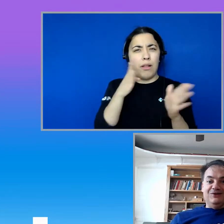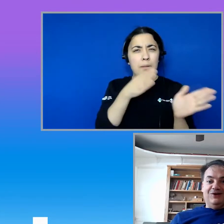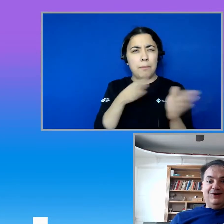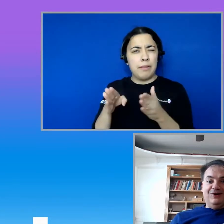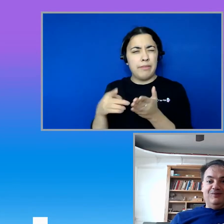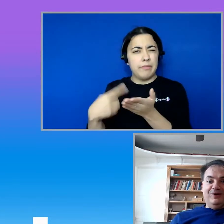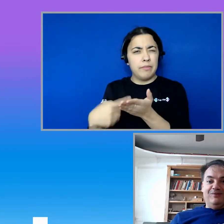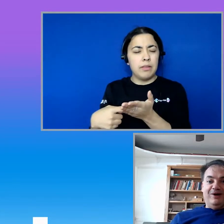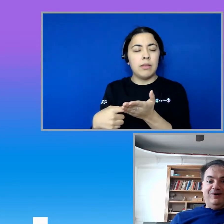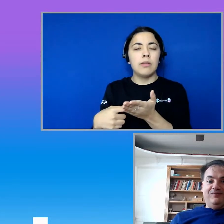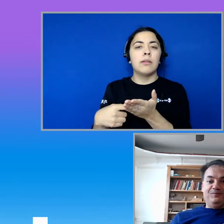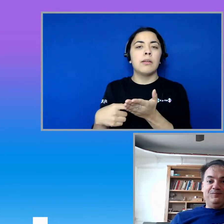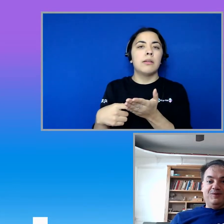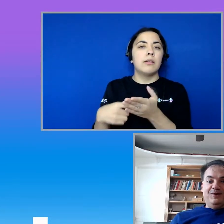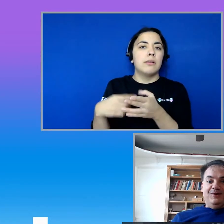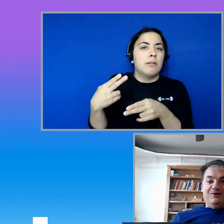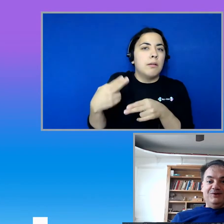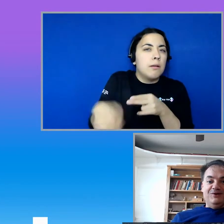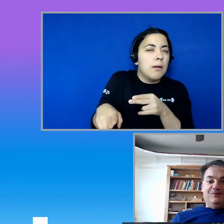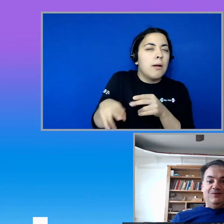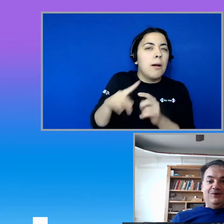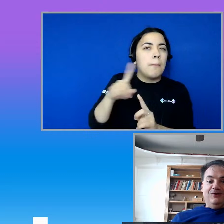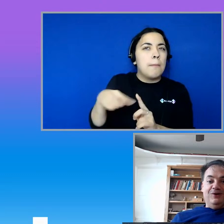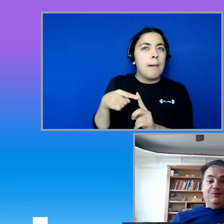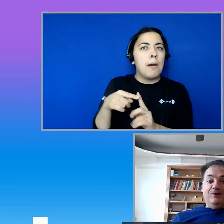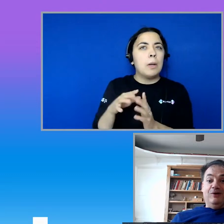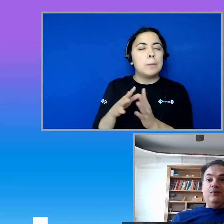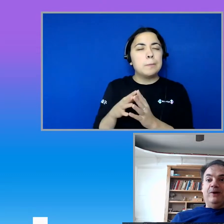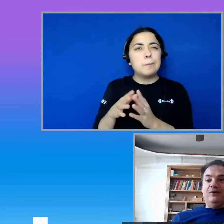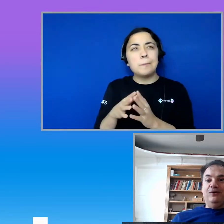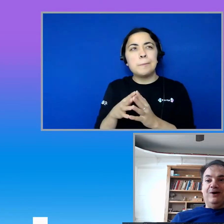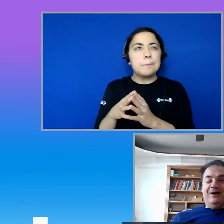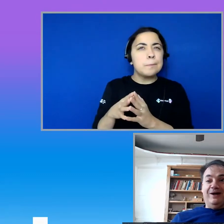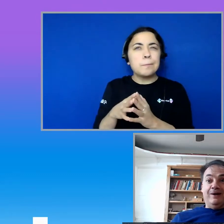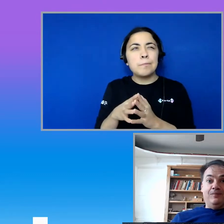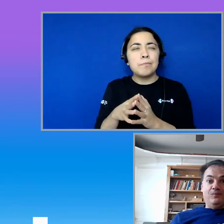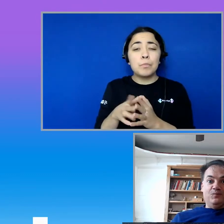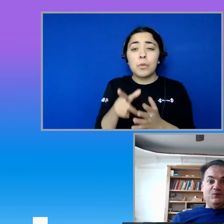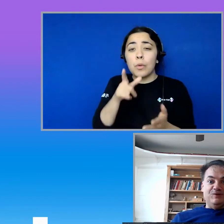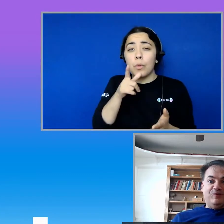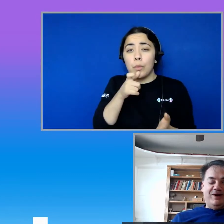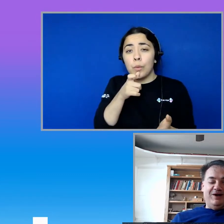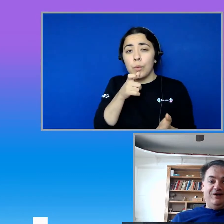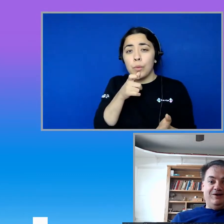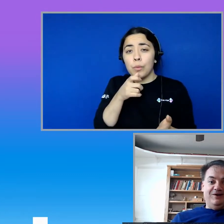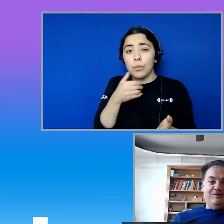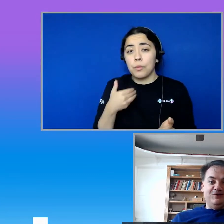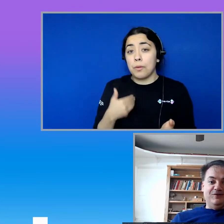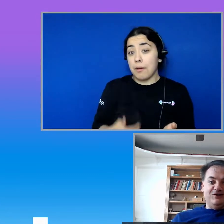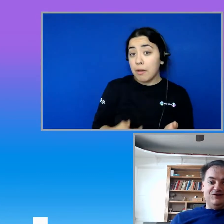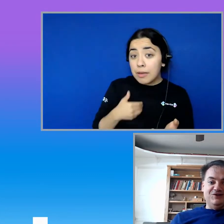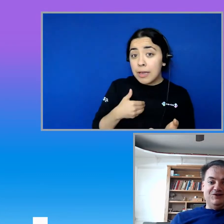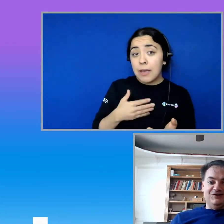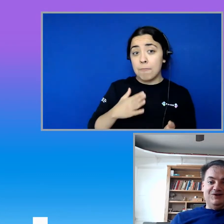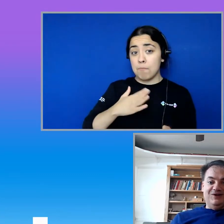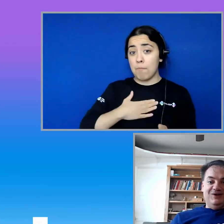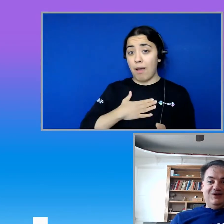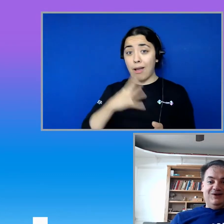pivot a little bit and talk a little bit about a little bit